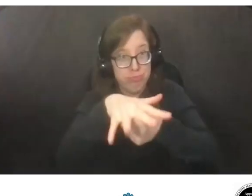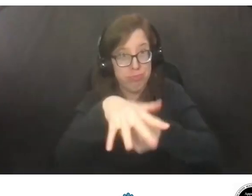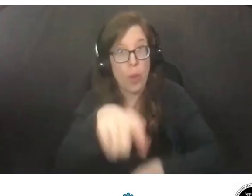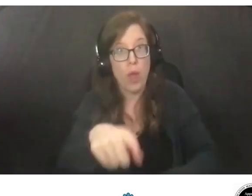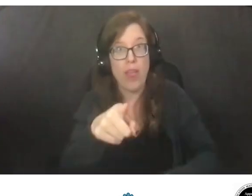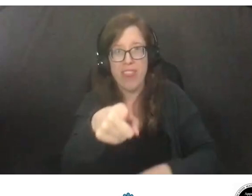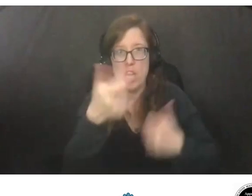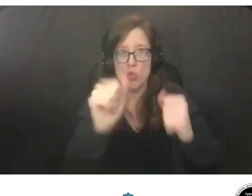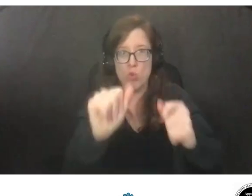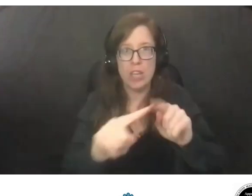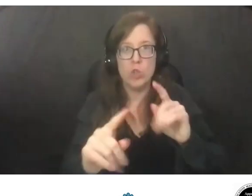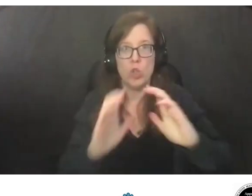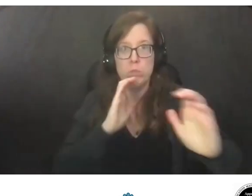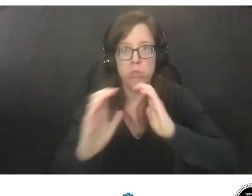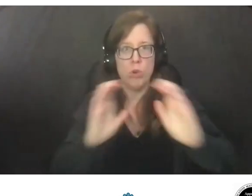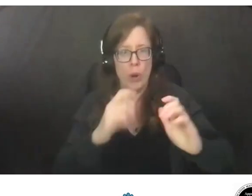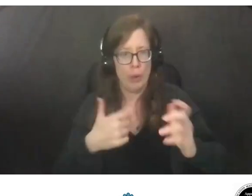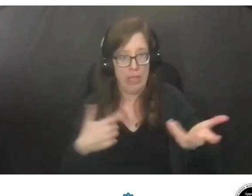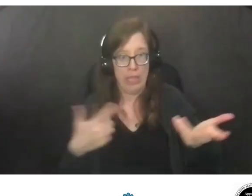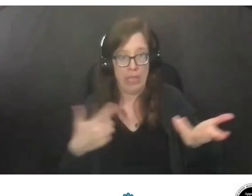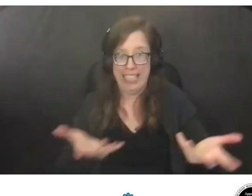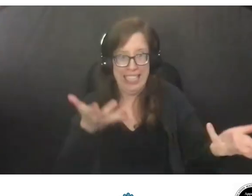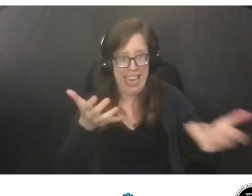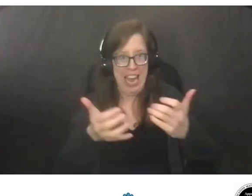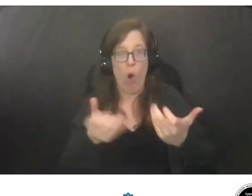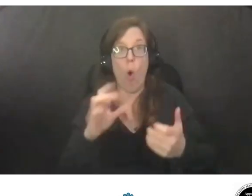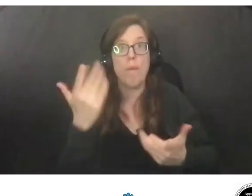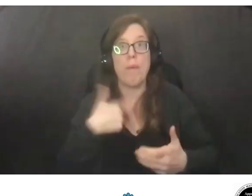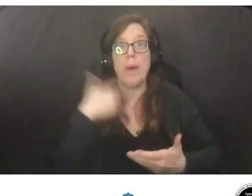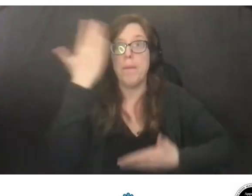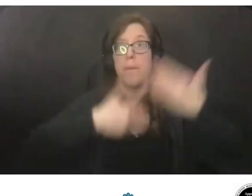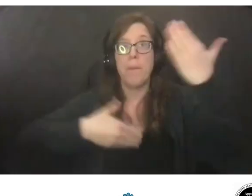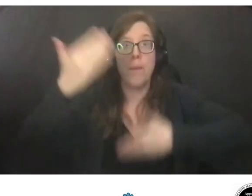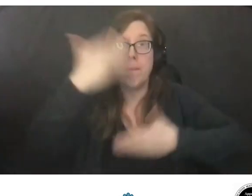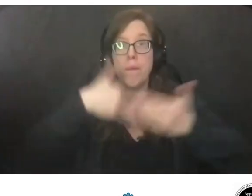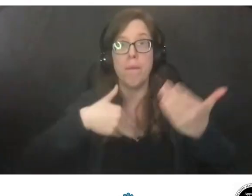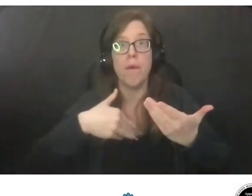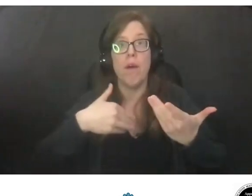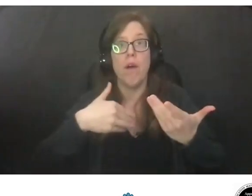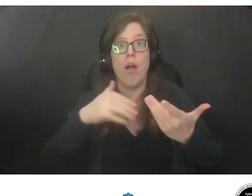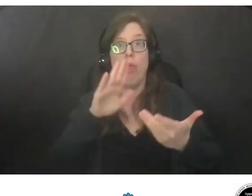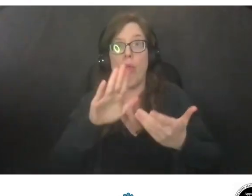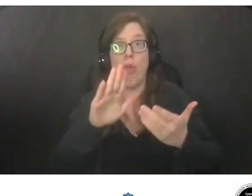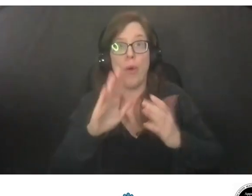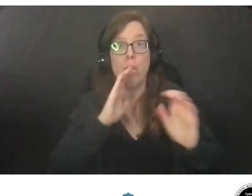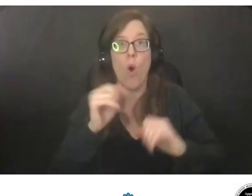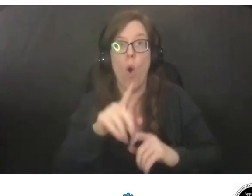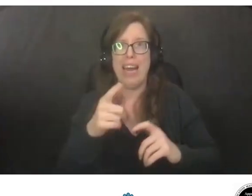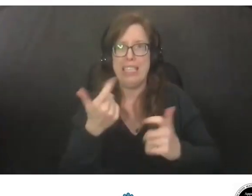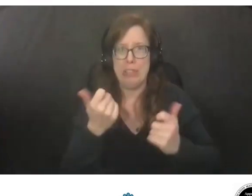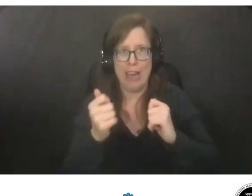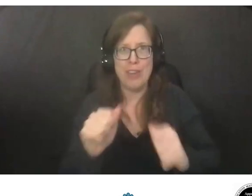and trying and trying to reach out. And we have no idea that they're trying to reach out, or we know they're trying to reach out, but we're not sure about what...